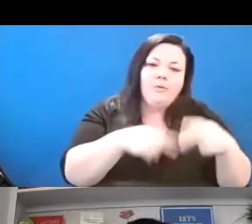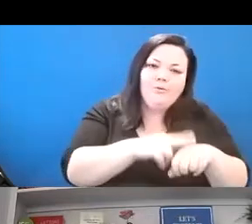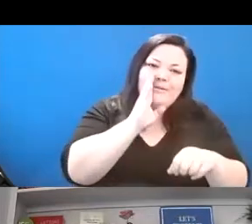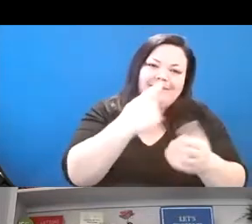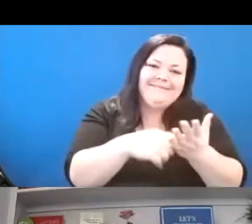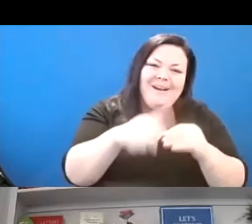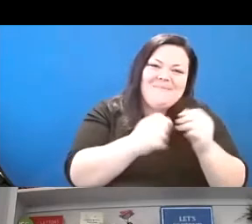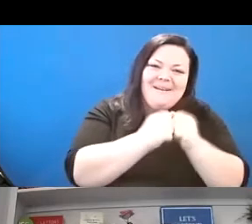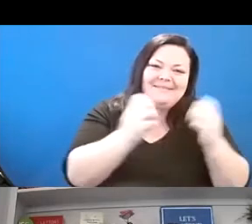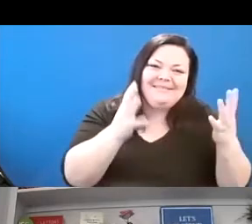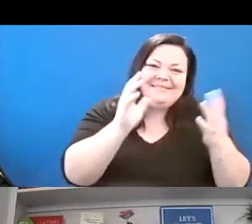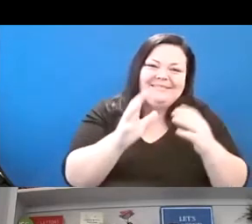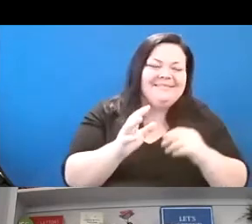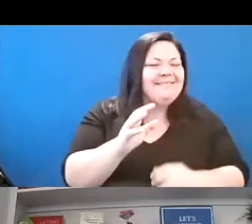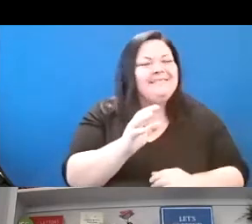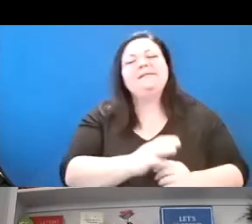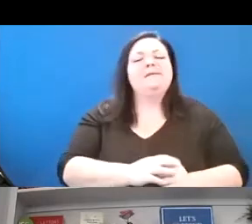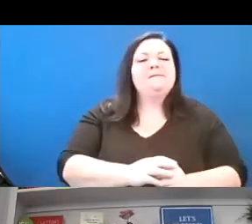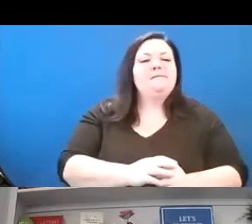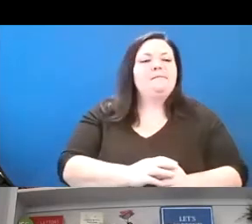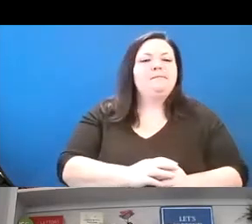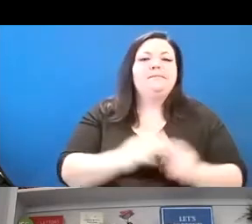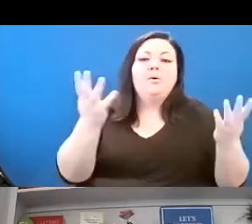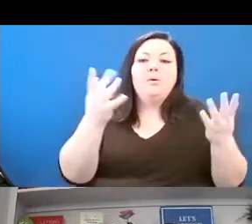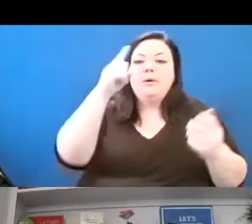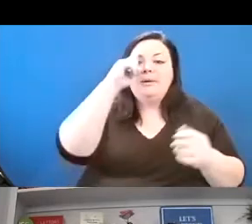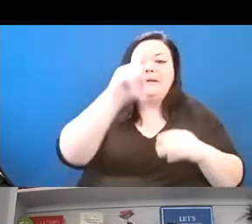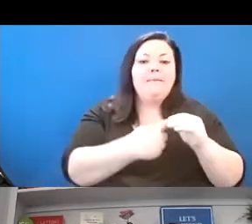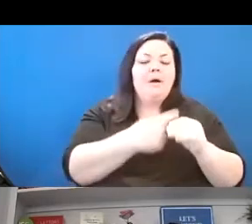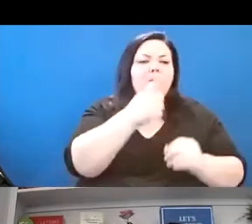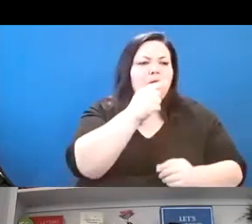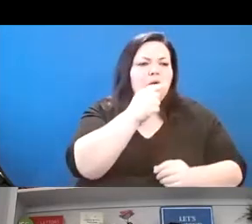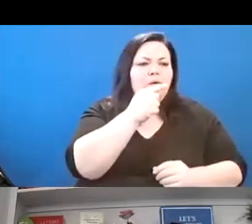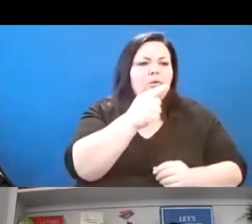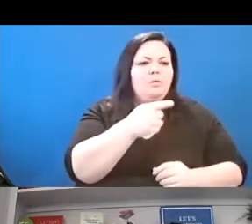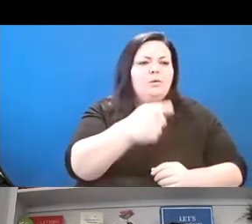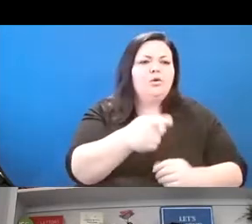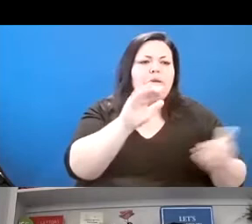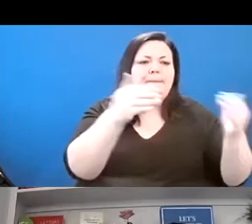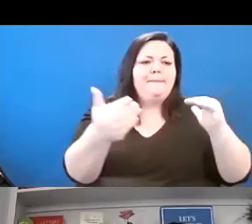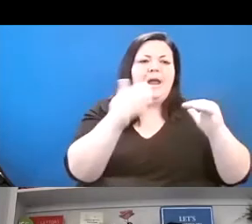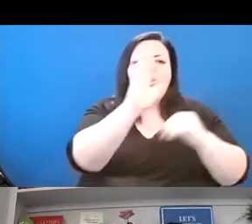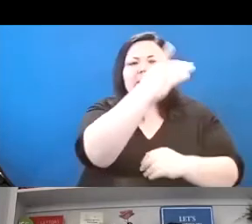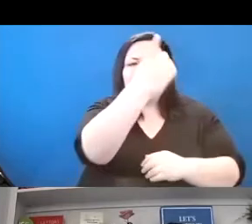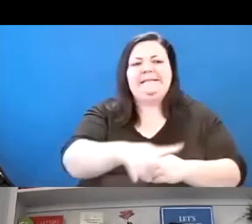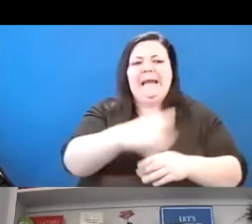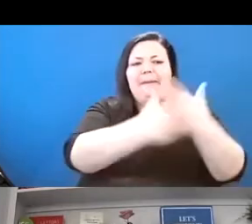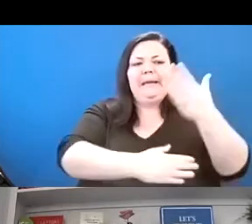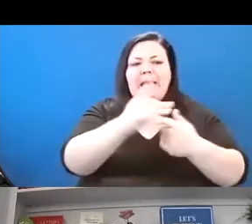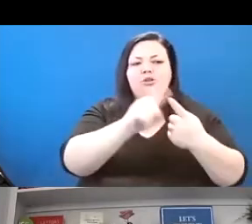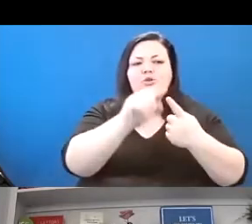but um what do we think about who could compare his damning hand to her delicate calibrations